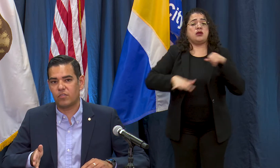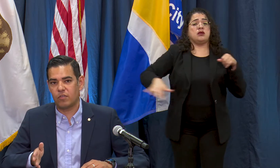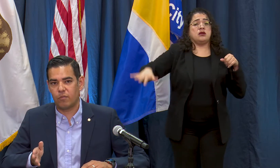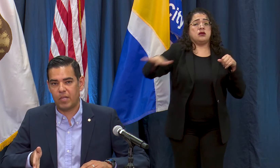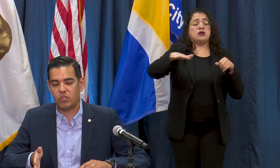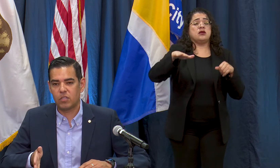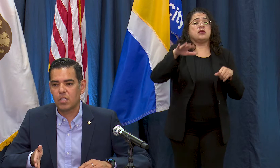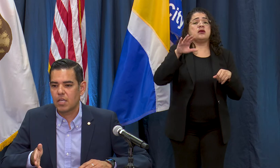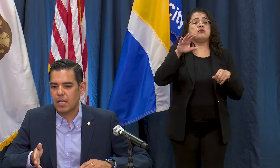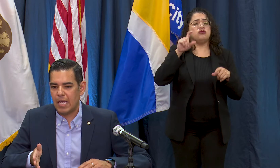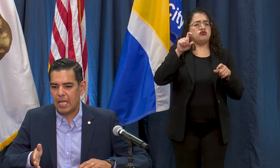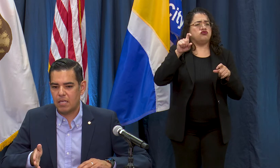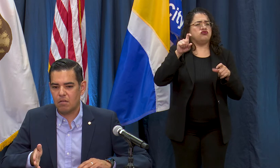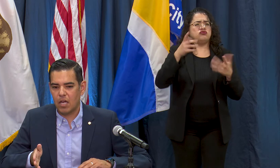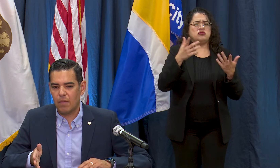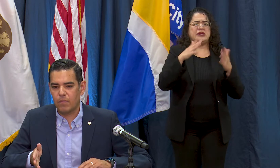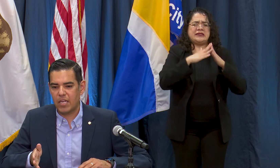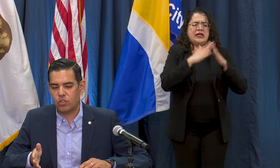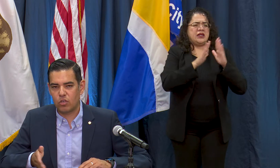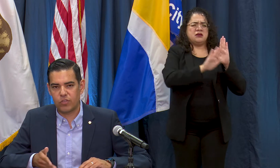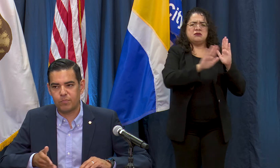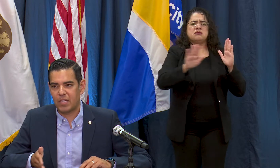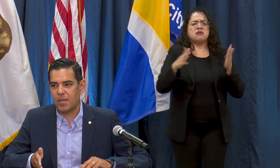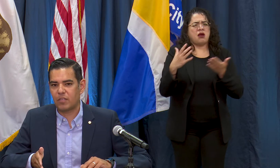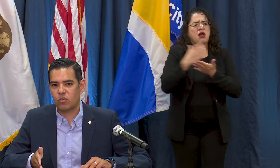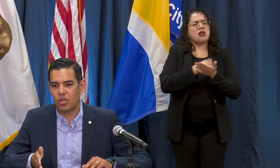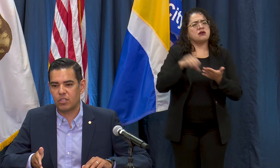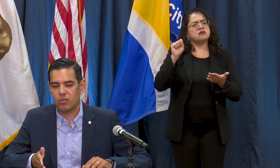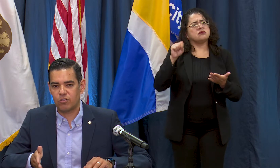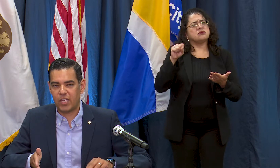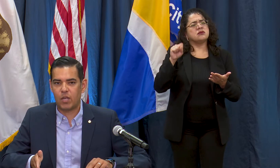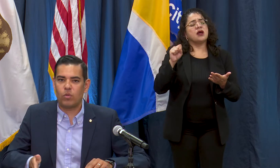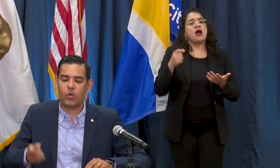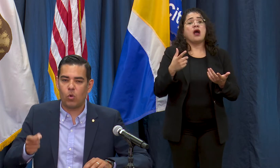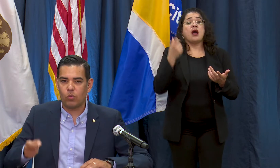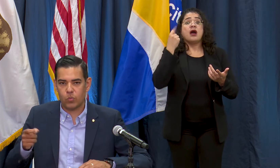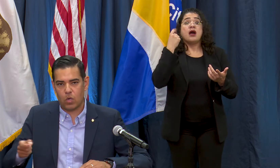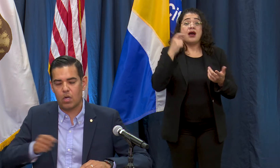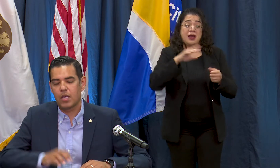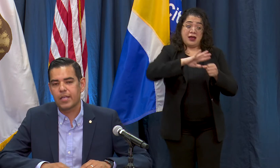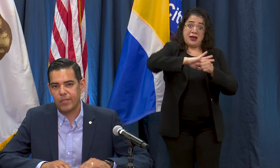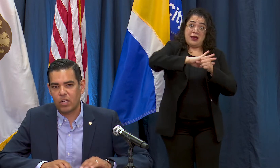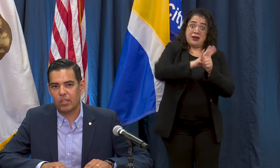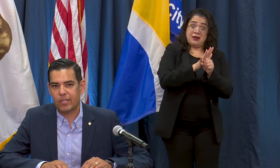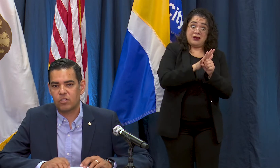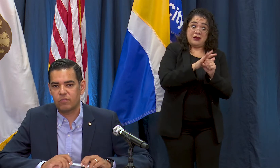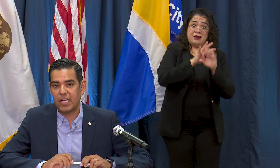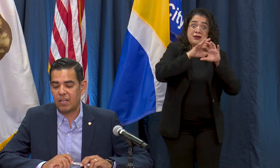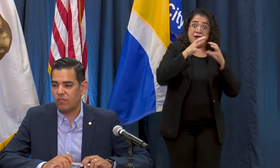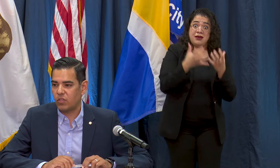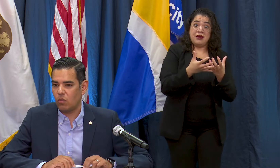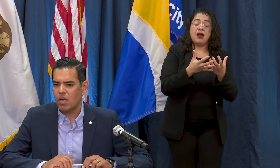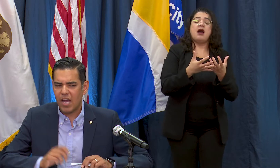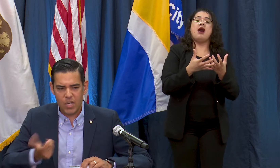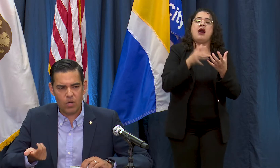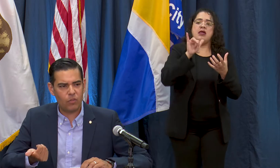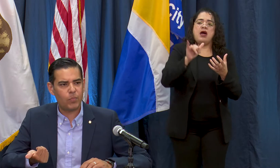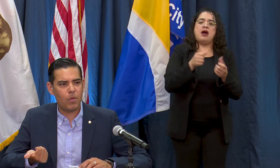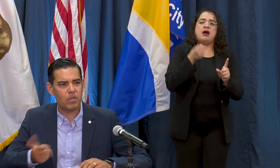this information and it took this pandemic starting to understand what the holes were in the collection of data and so I know our health department is